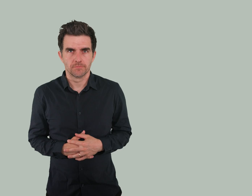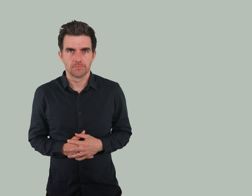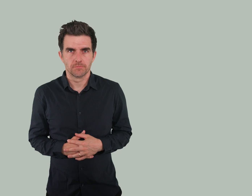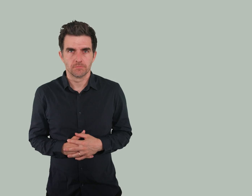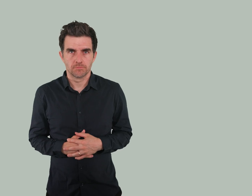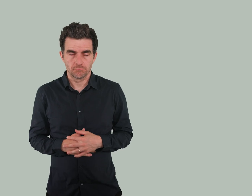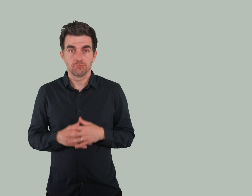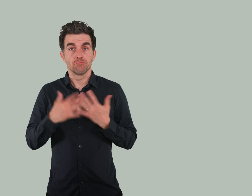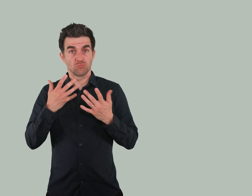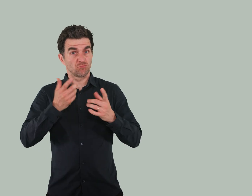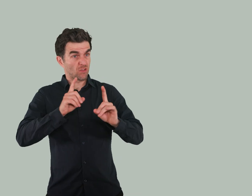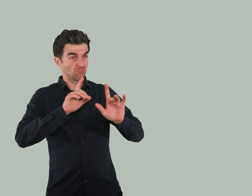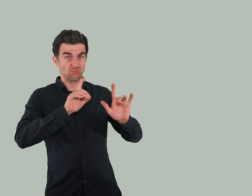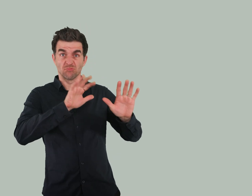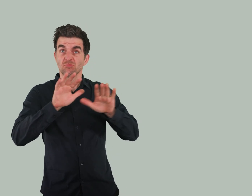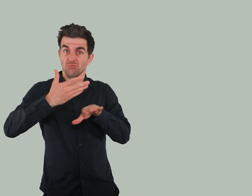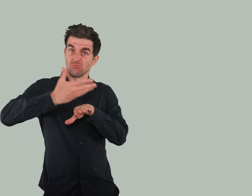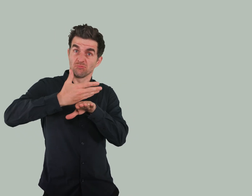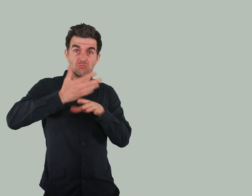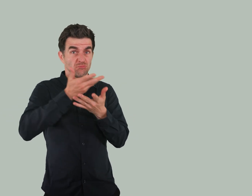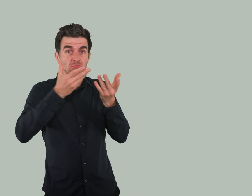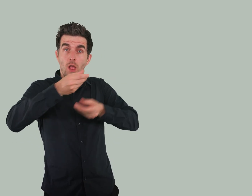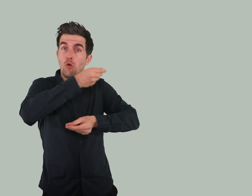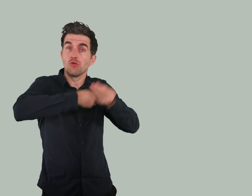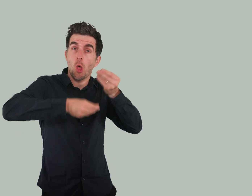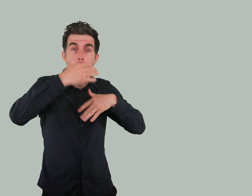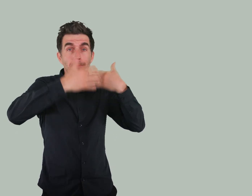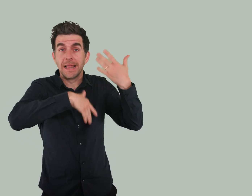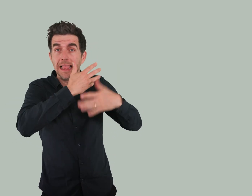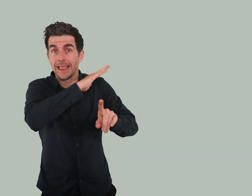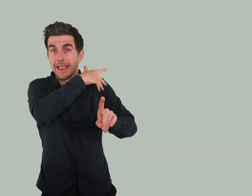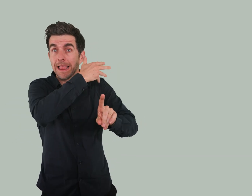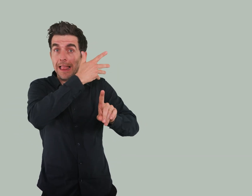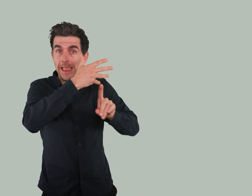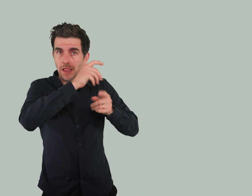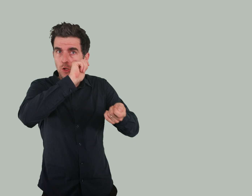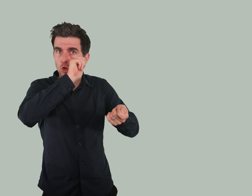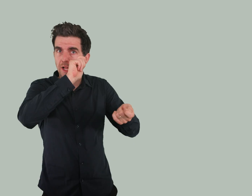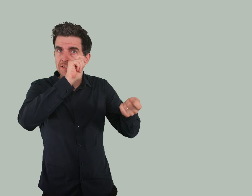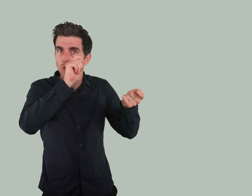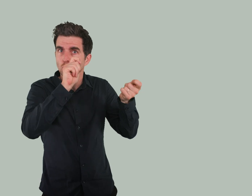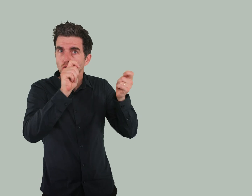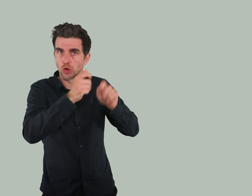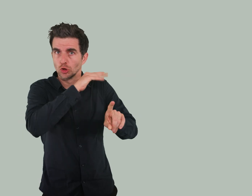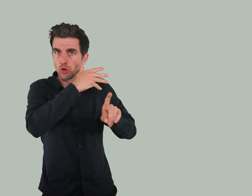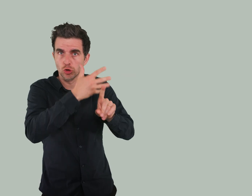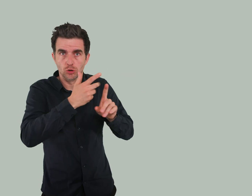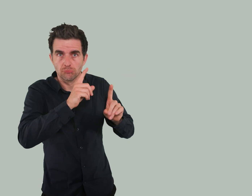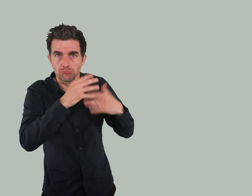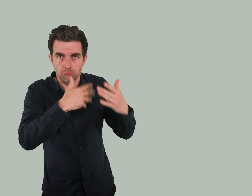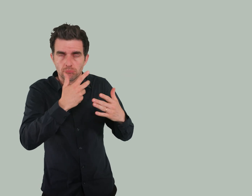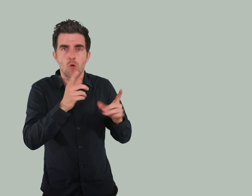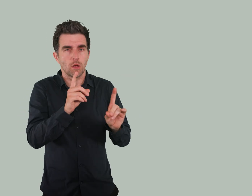242. Long-term changes in the occupational structure of the economy